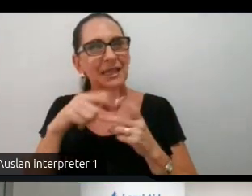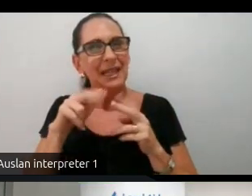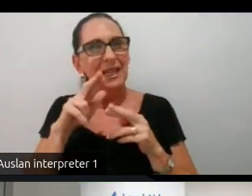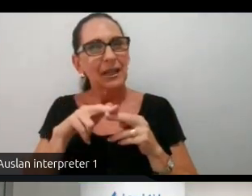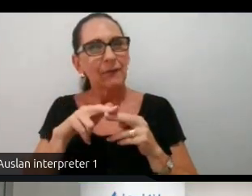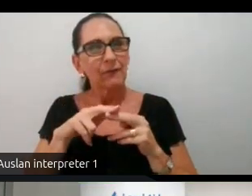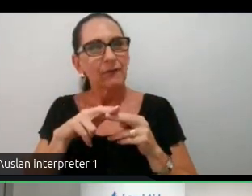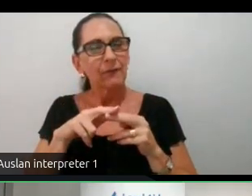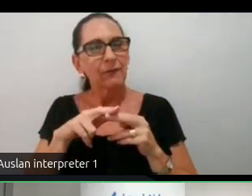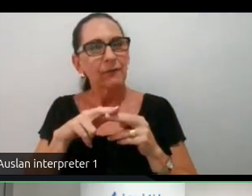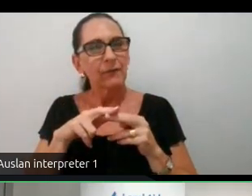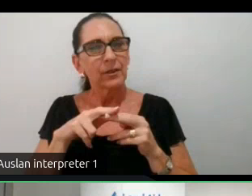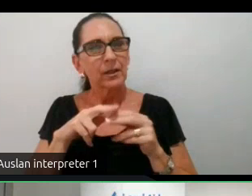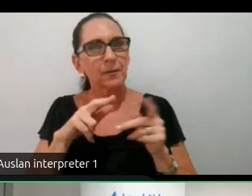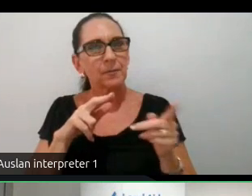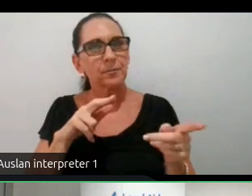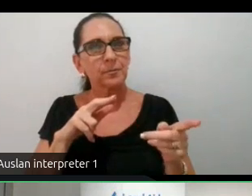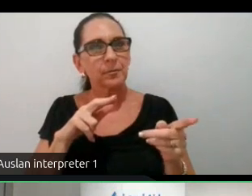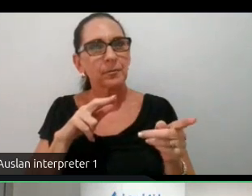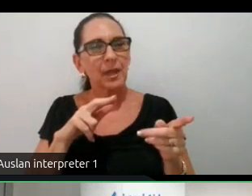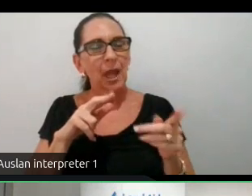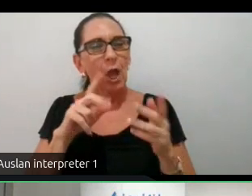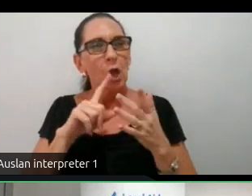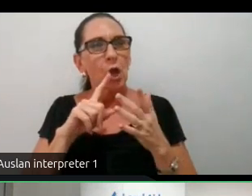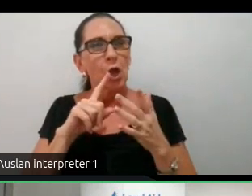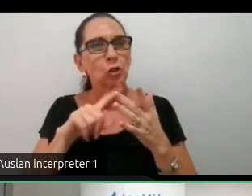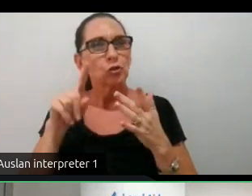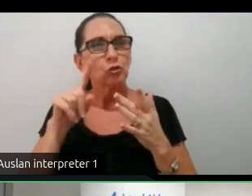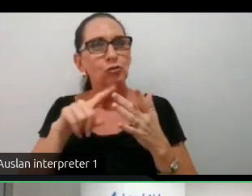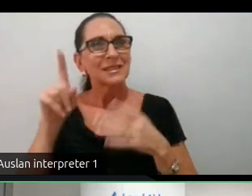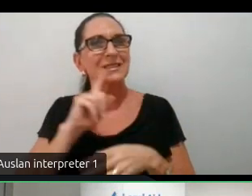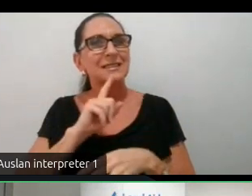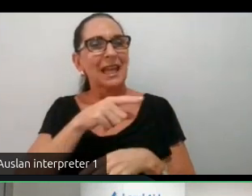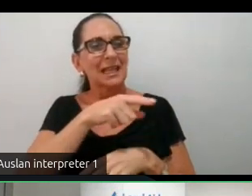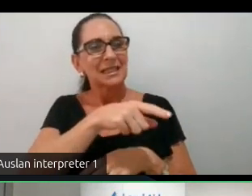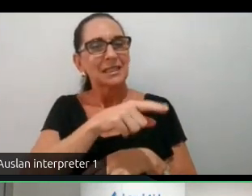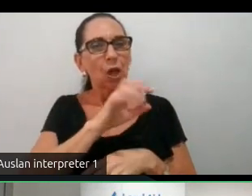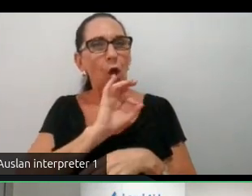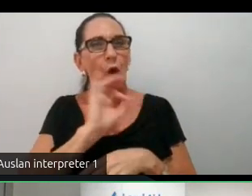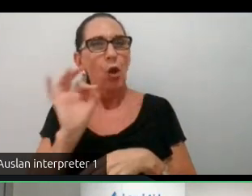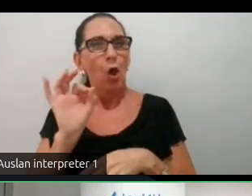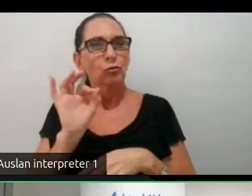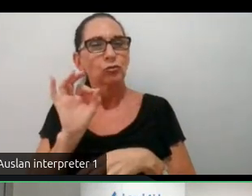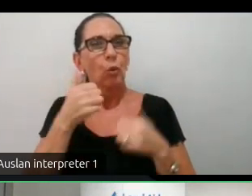supplier did not do a high quality job or the insurance states that it was not up to standard,